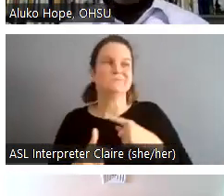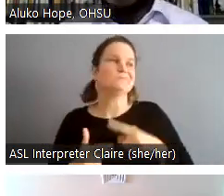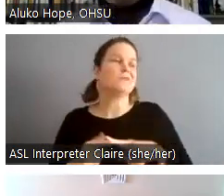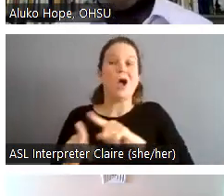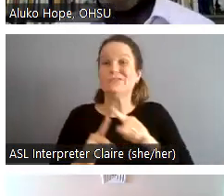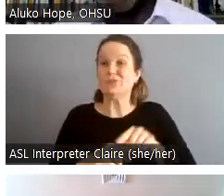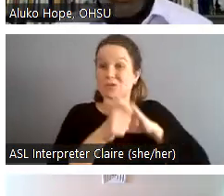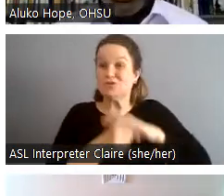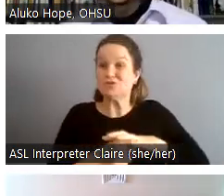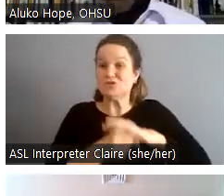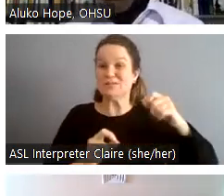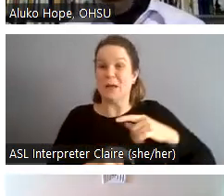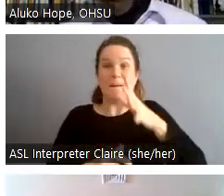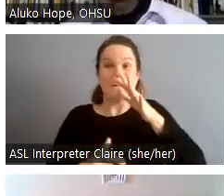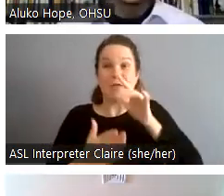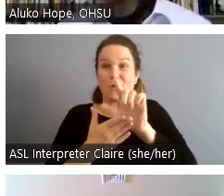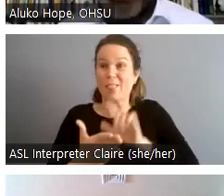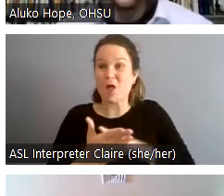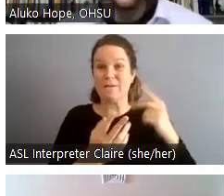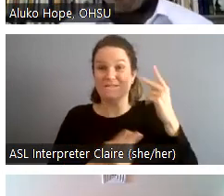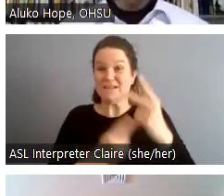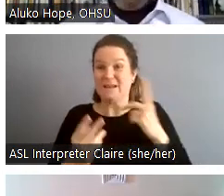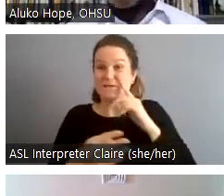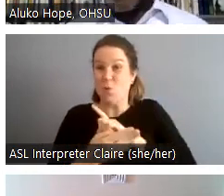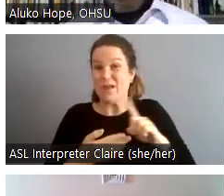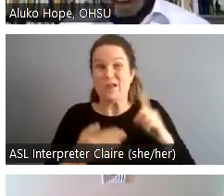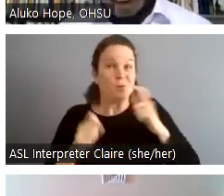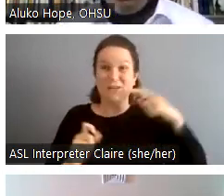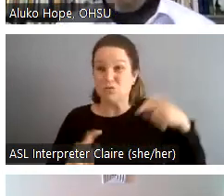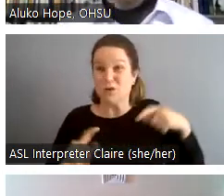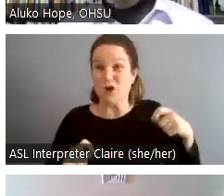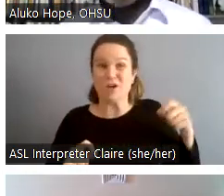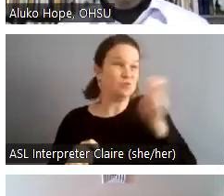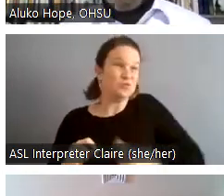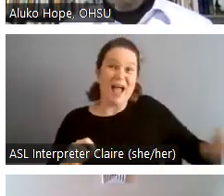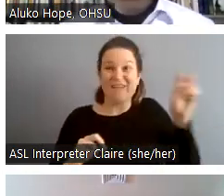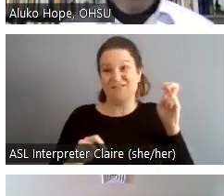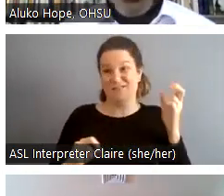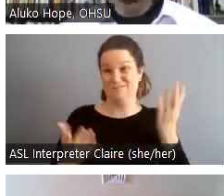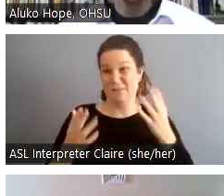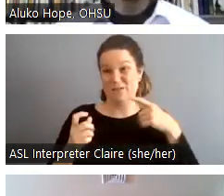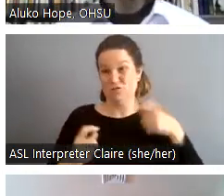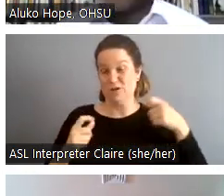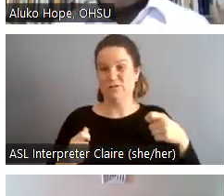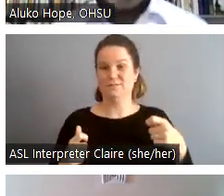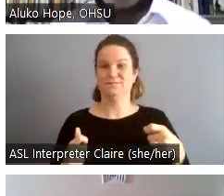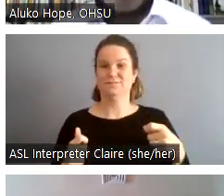mother-in-law visiting for a week in a house that's too small might be a trigger. Like traveling, you know, and